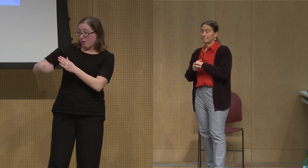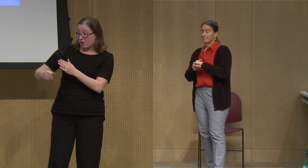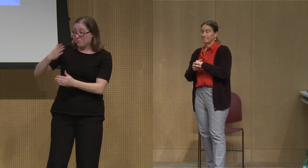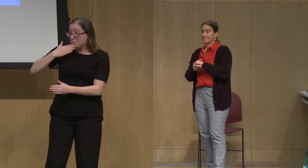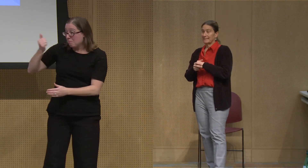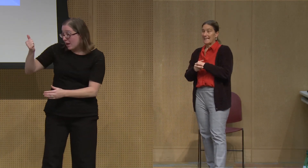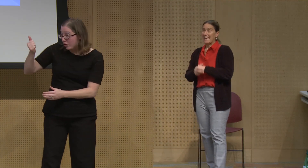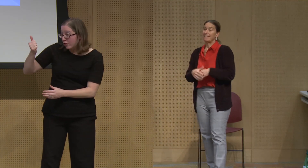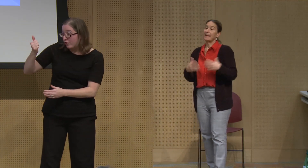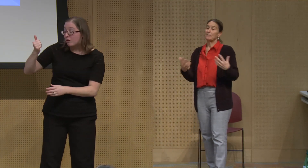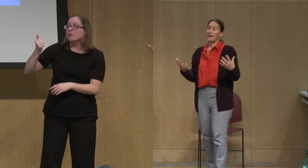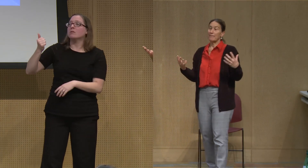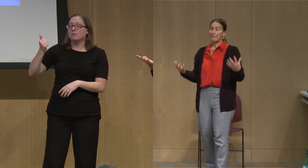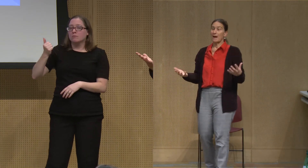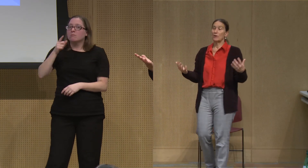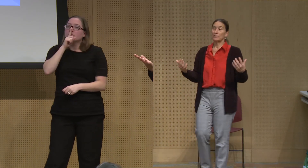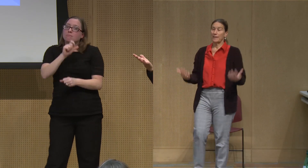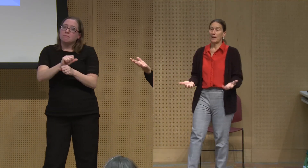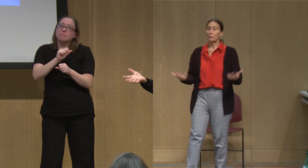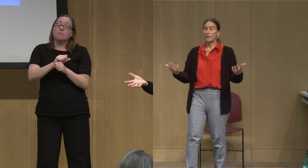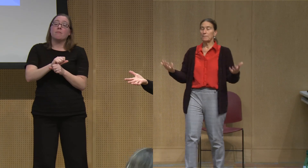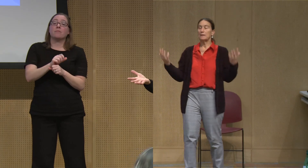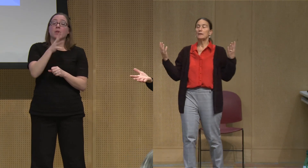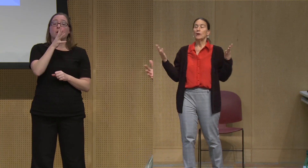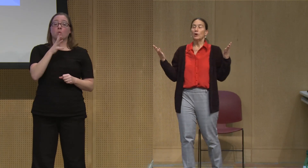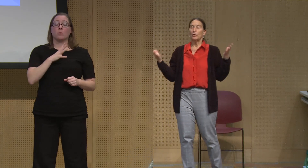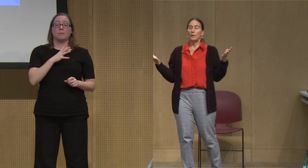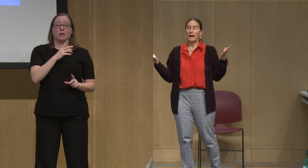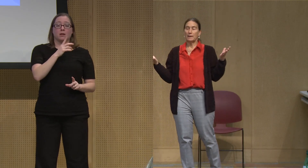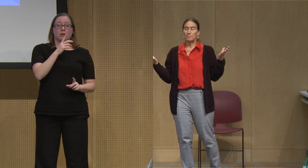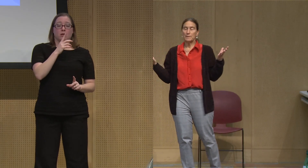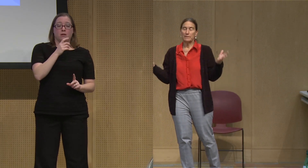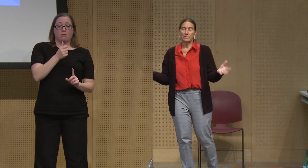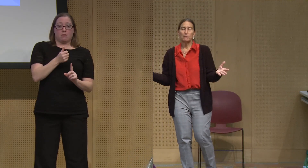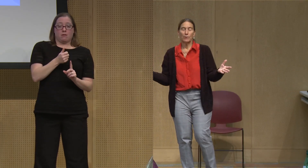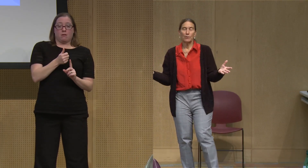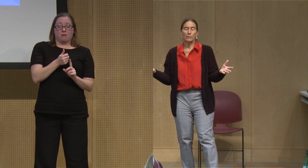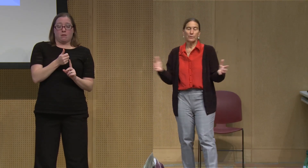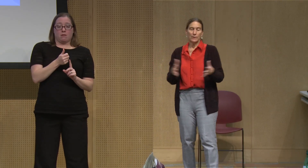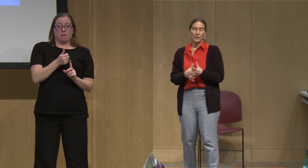AND THEY, IN FACT, FOUND THAT WOMEN WHO HAD GIVEN BIRTH--